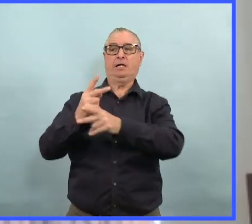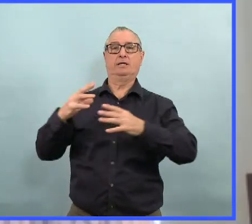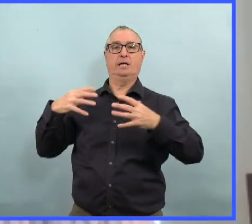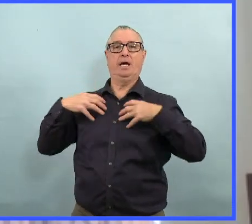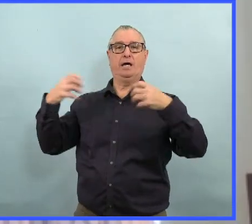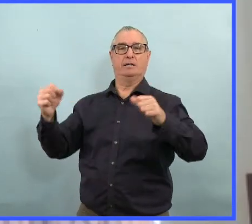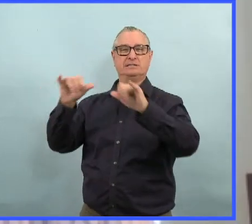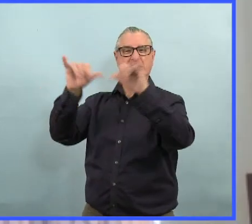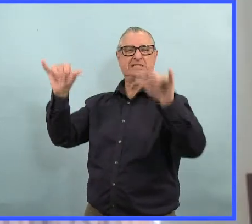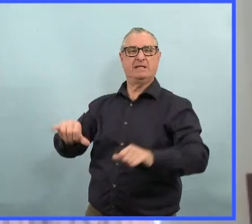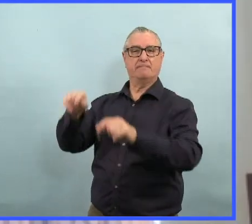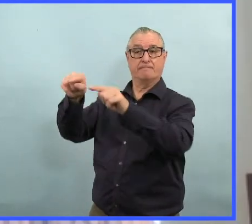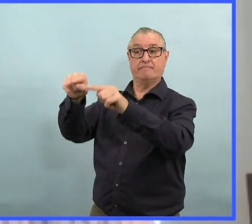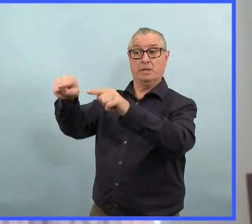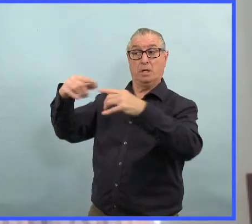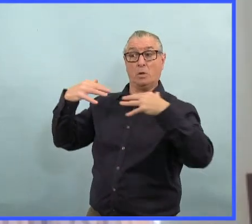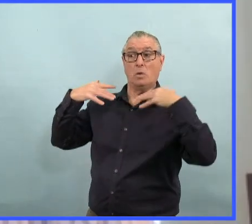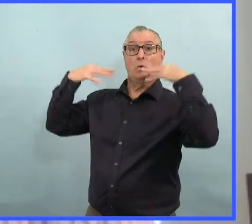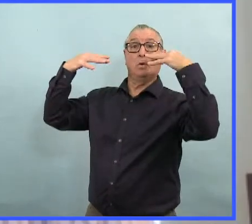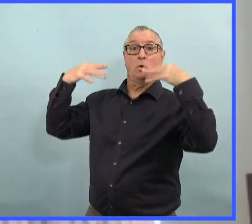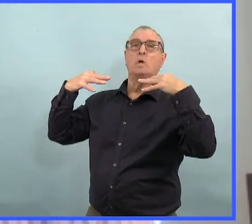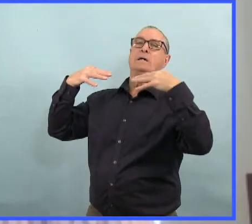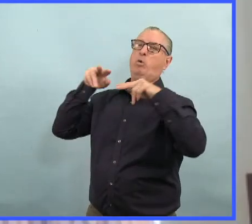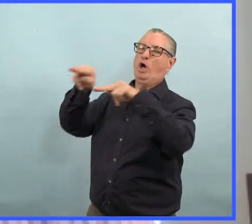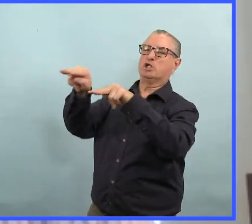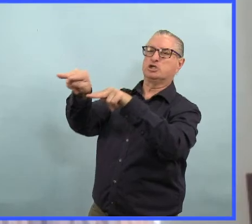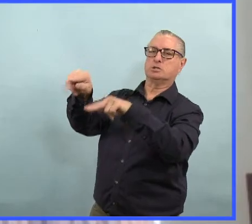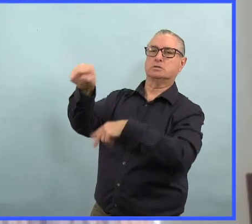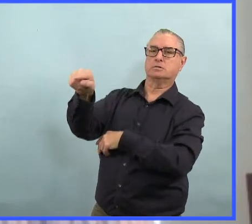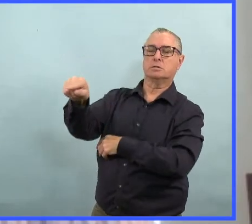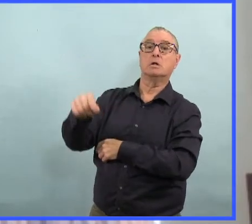there so that that wasn't really part of any of our our thought process on how we're